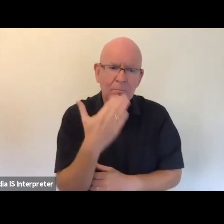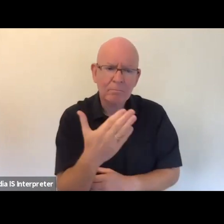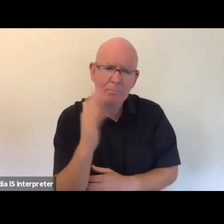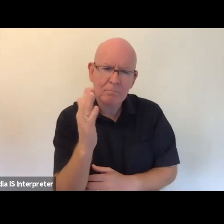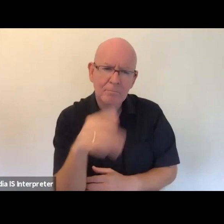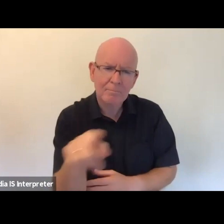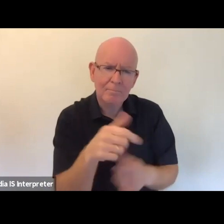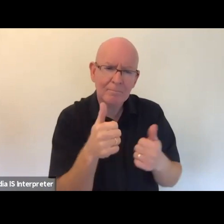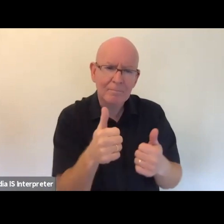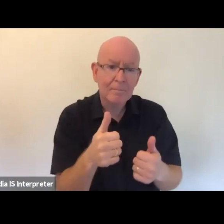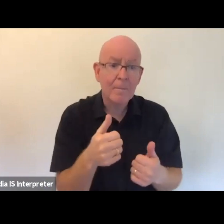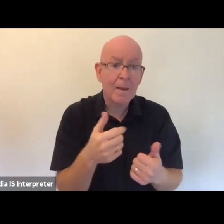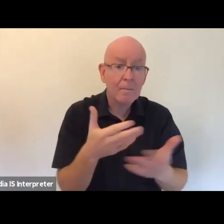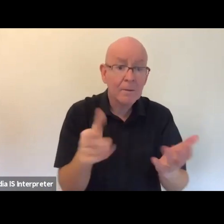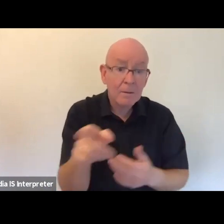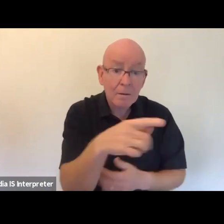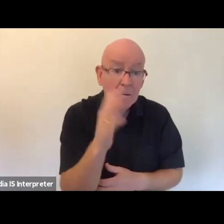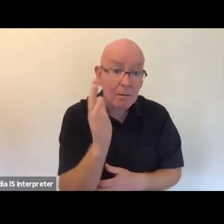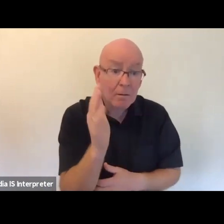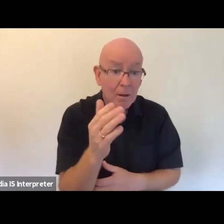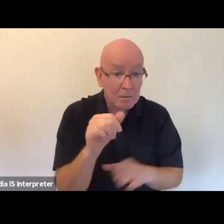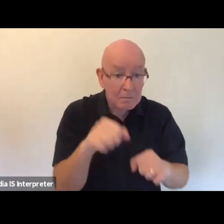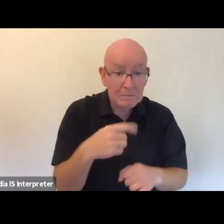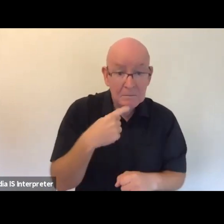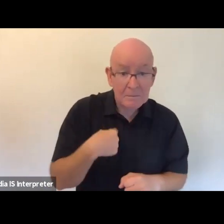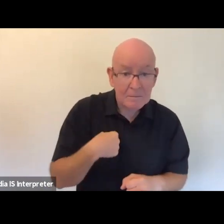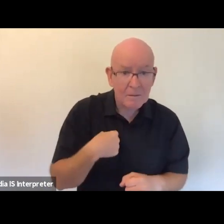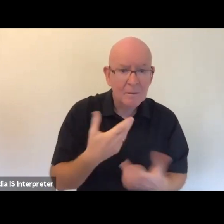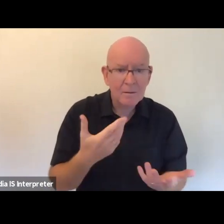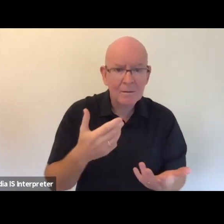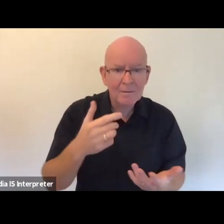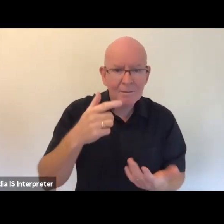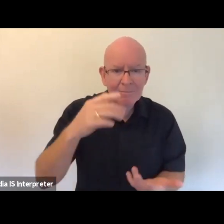Over to you Minakshi. Yeah… -Thank you… So, I can… Thanks, Felicity.